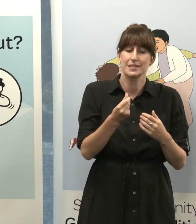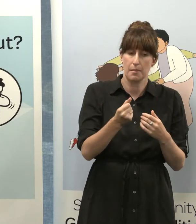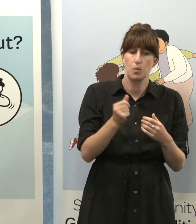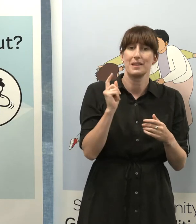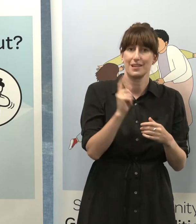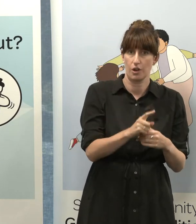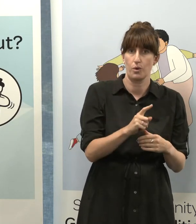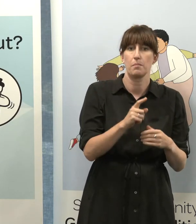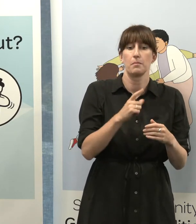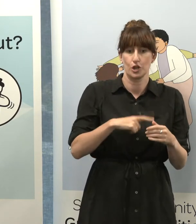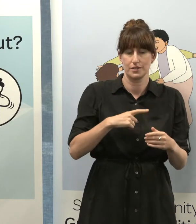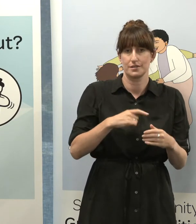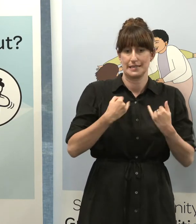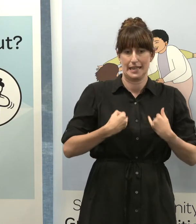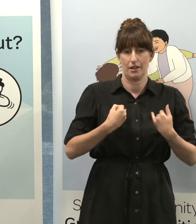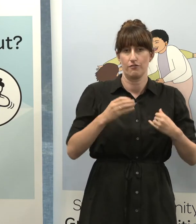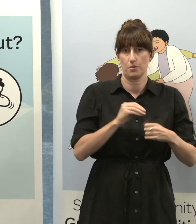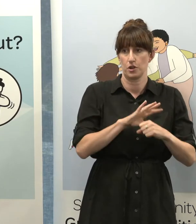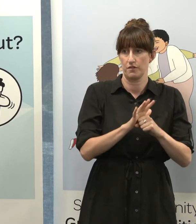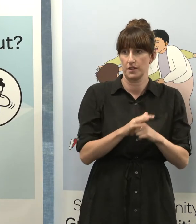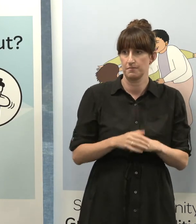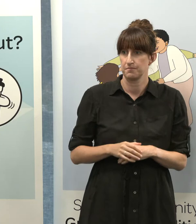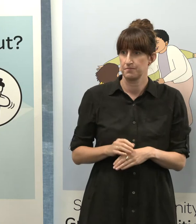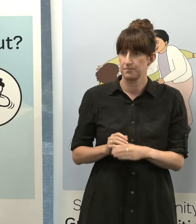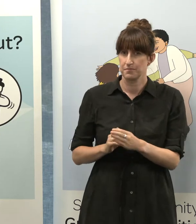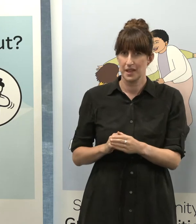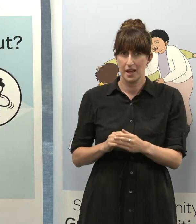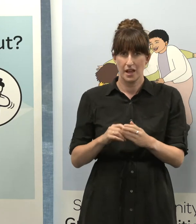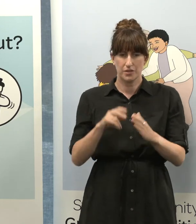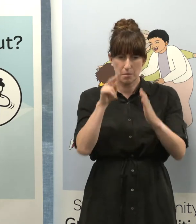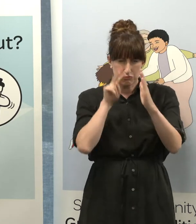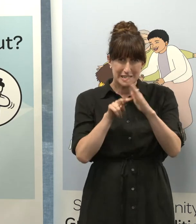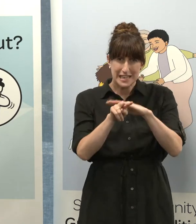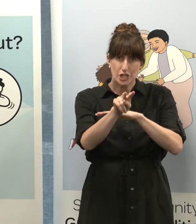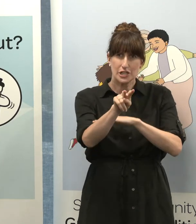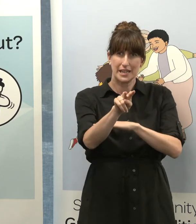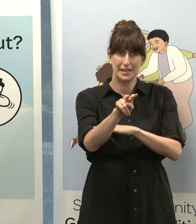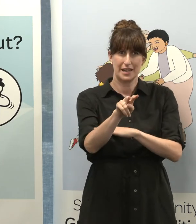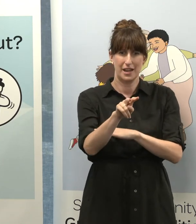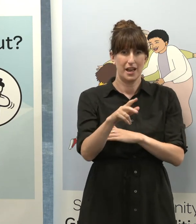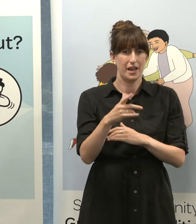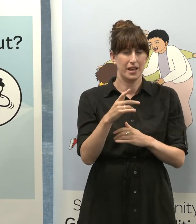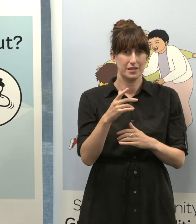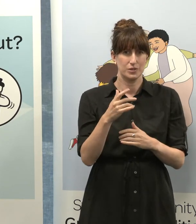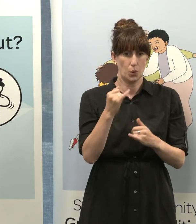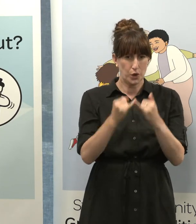for their symptoms but others will be found incidentally. $$TRANSMIT>> Do hospitals have